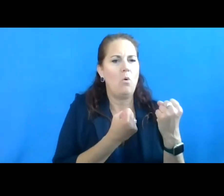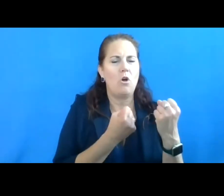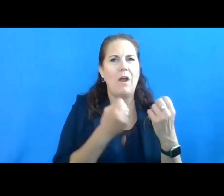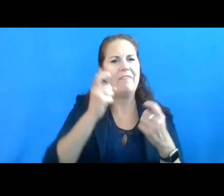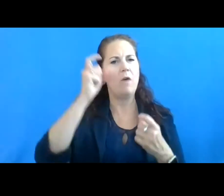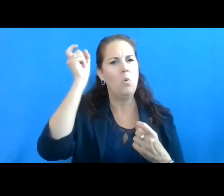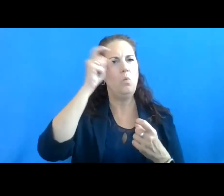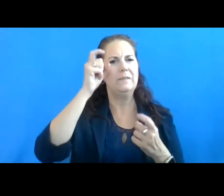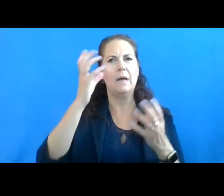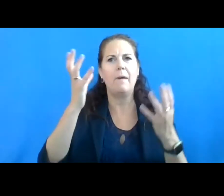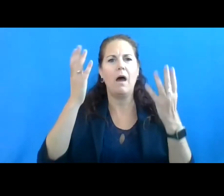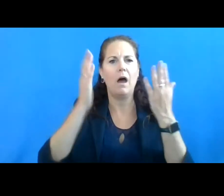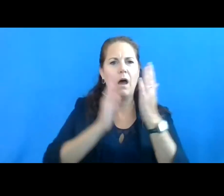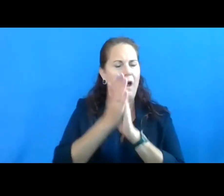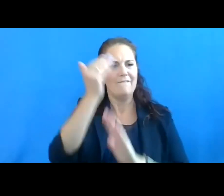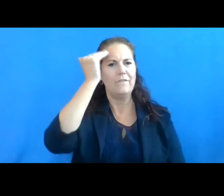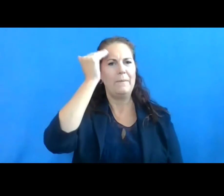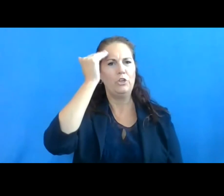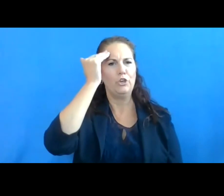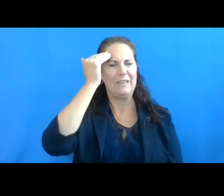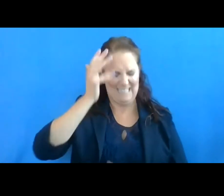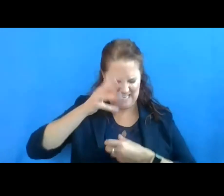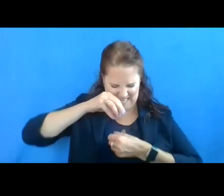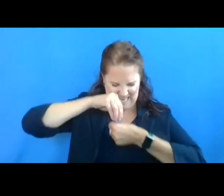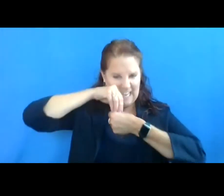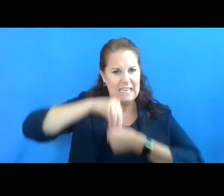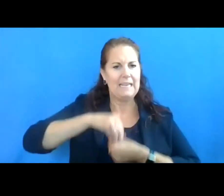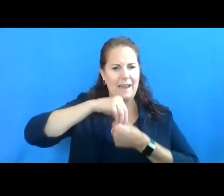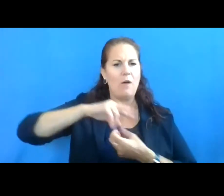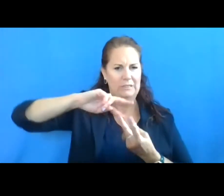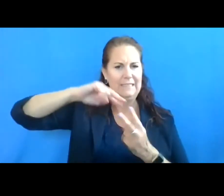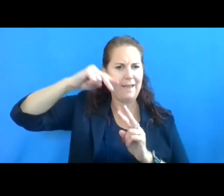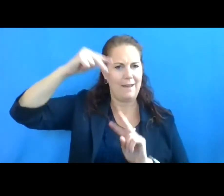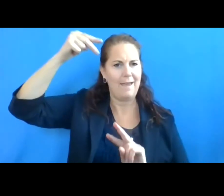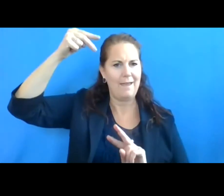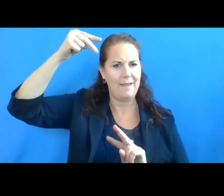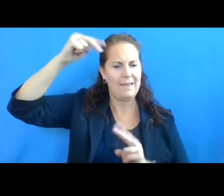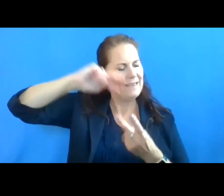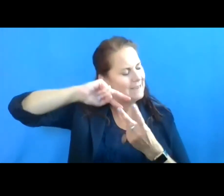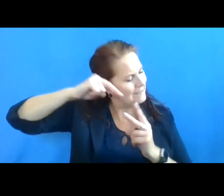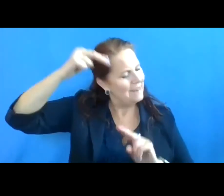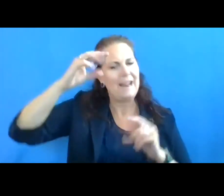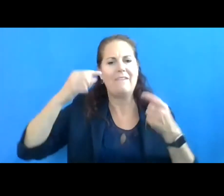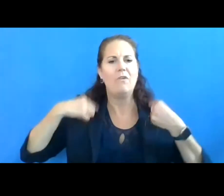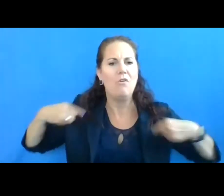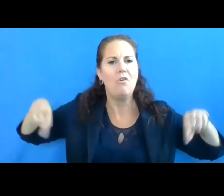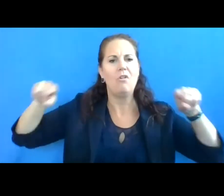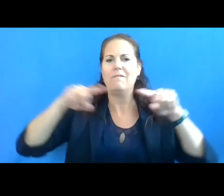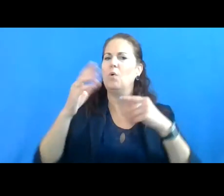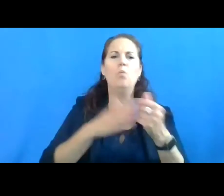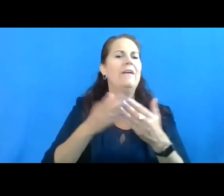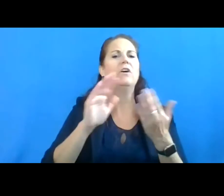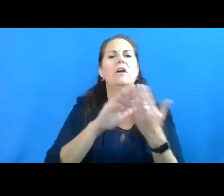So, it's in our DNA and it’s in the DNA of whatever community your working with or